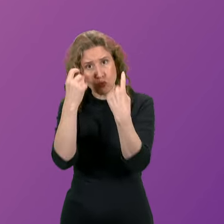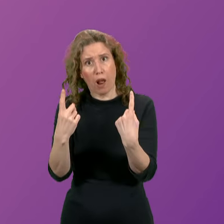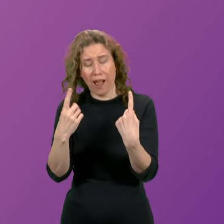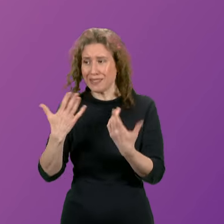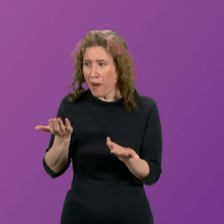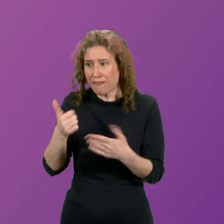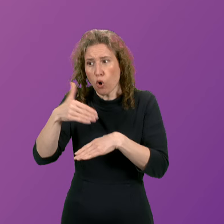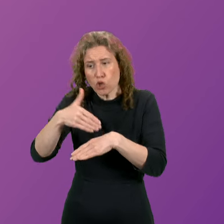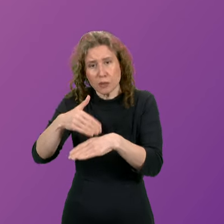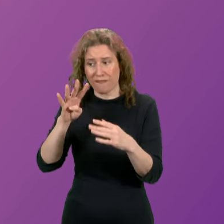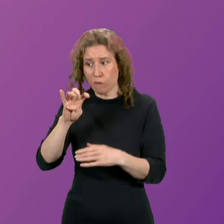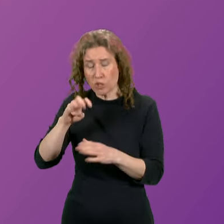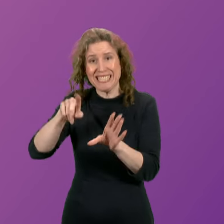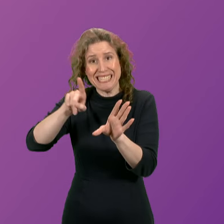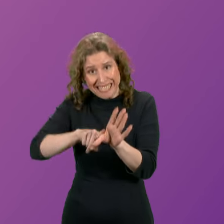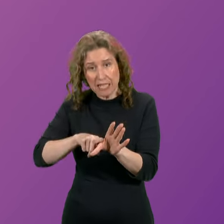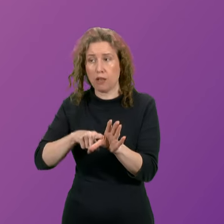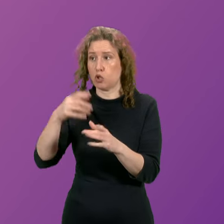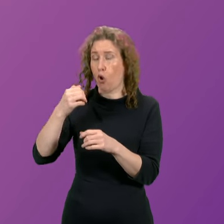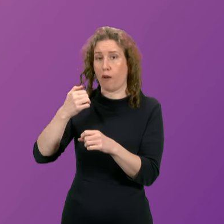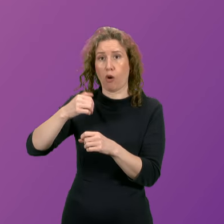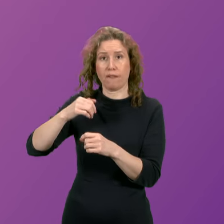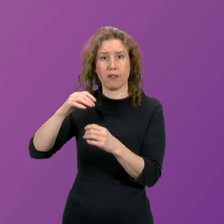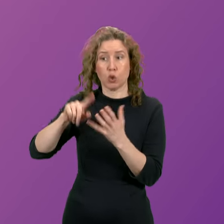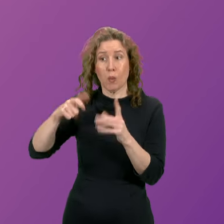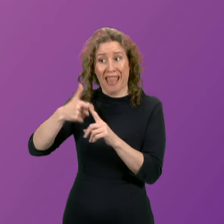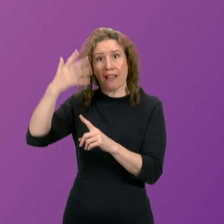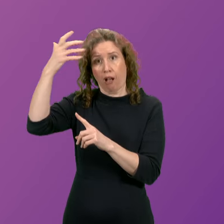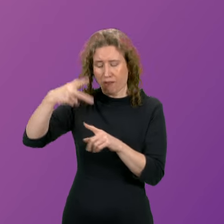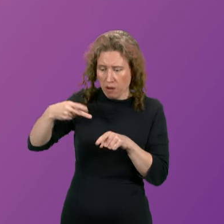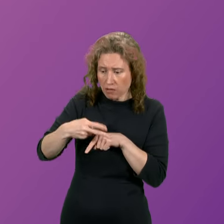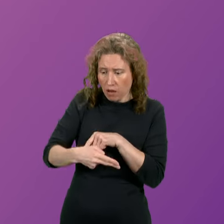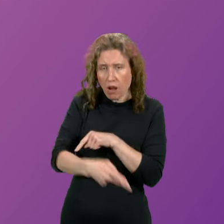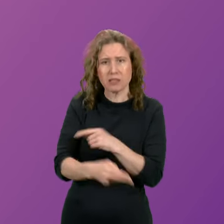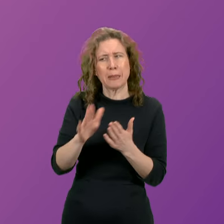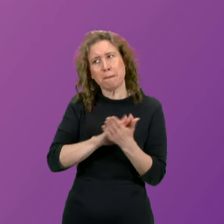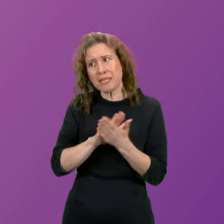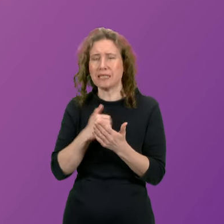of 14 years of austerity. That has put insufferable pressure on our public finances,